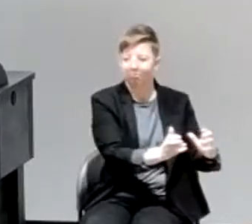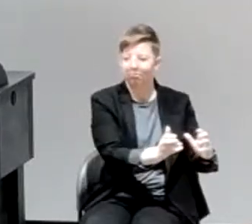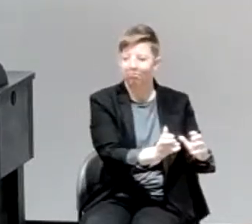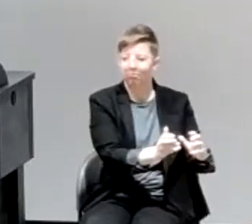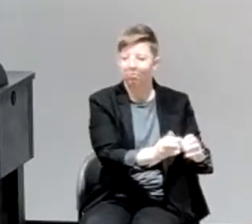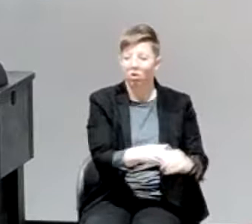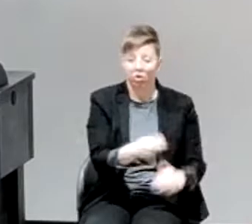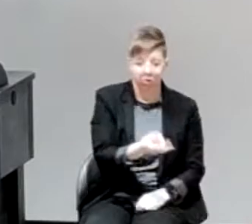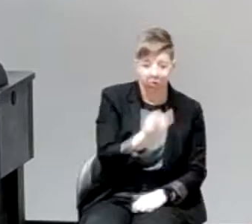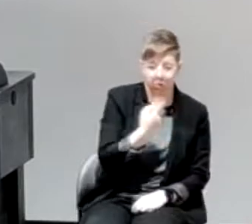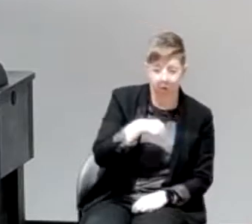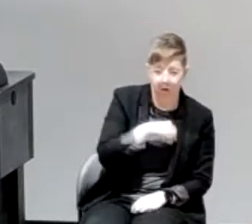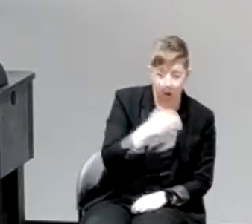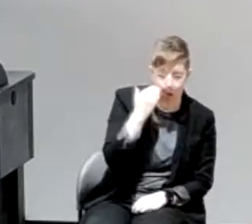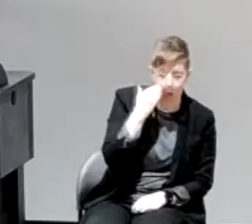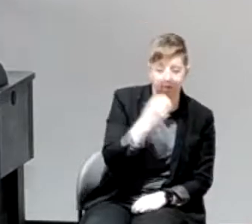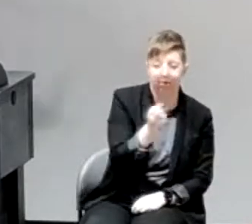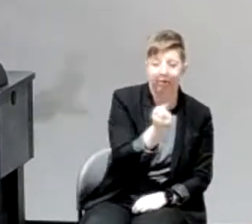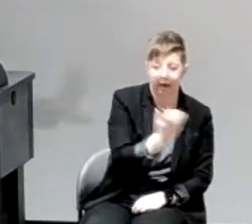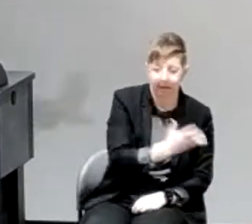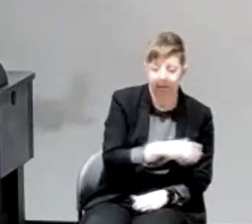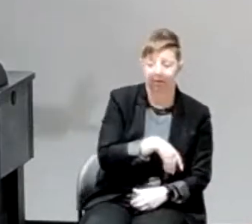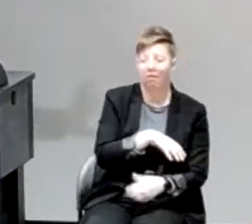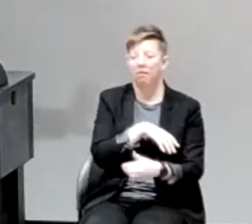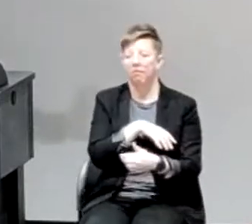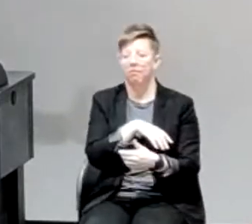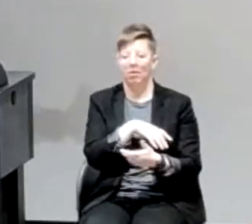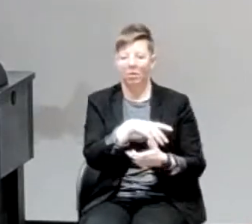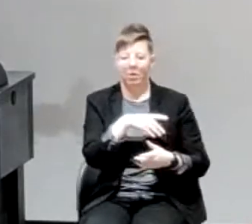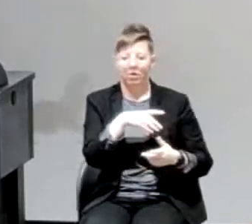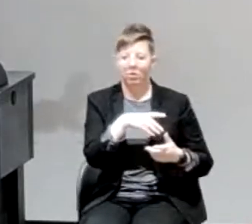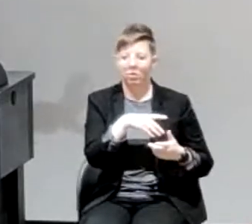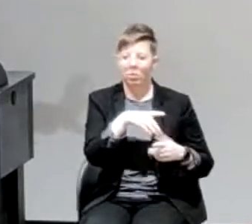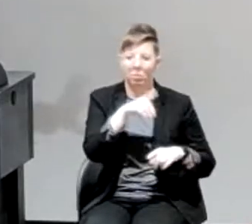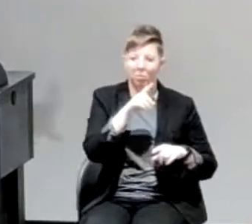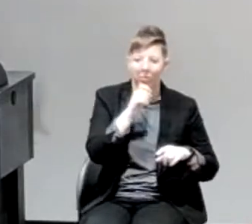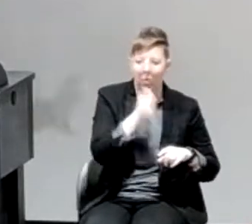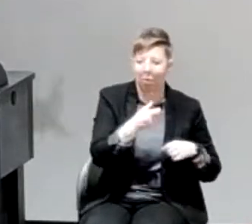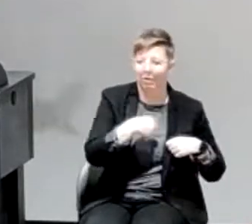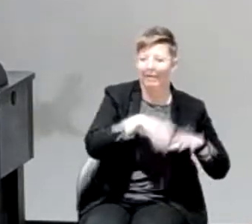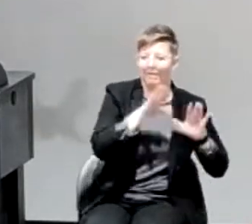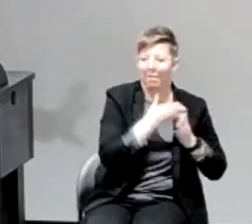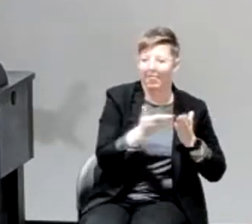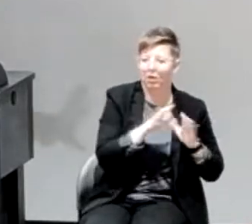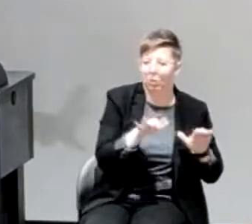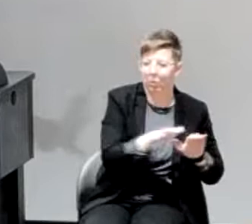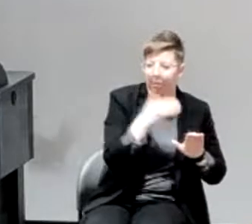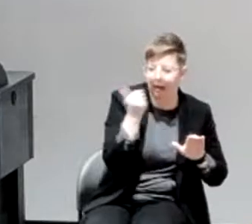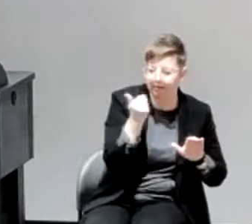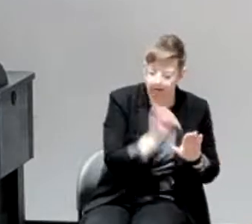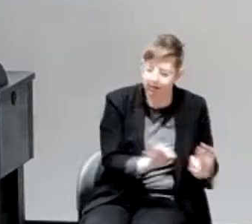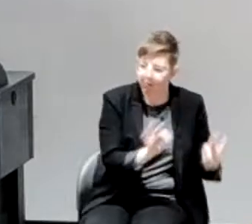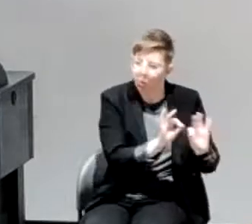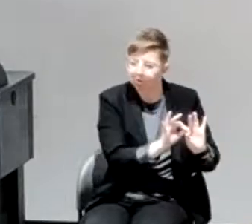to go we have to Subsequently said once we have organizational structure ready figure on what it is we want to hit as bustle eyes. We have seven industry clusters. Two we know.